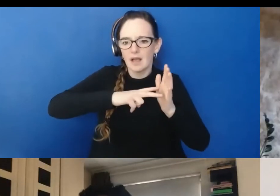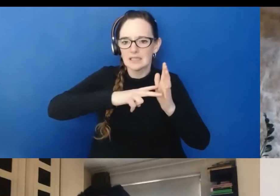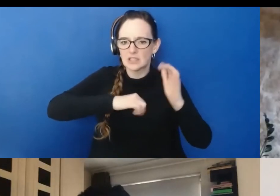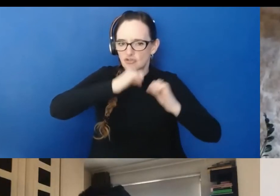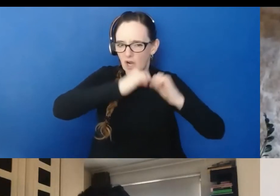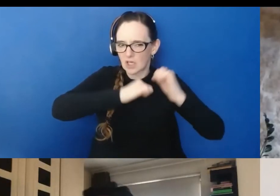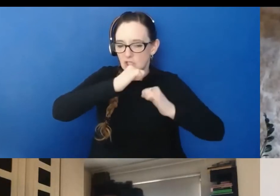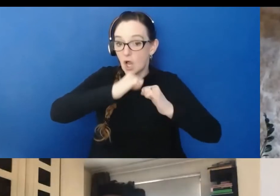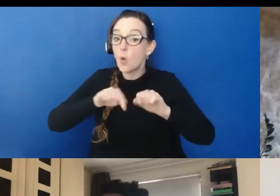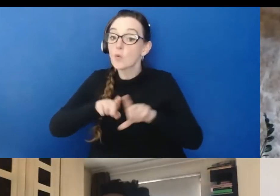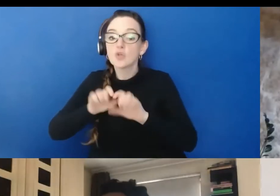Swan has? Do they go hand-in-hand?